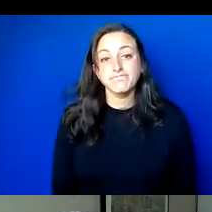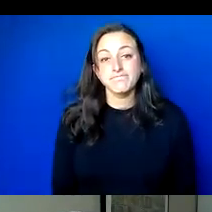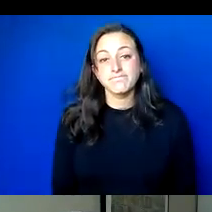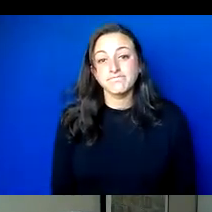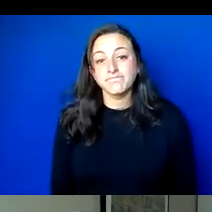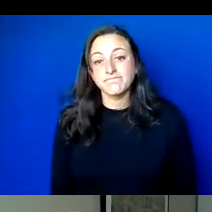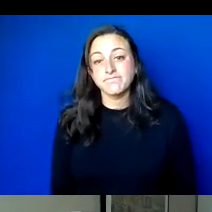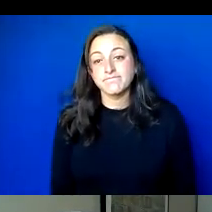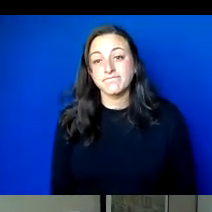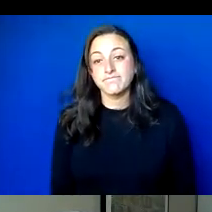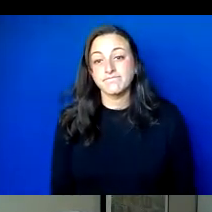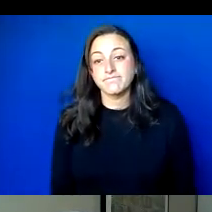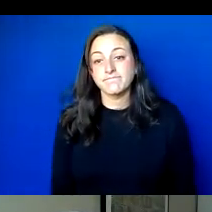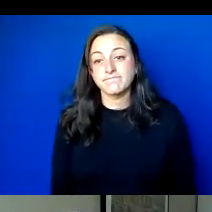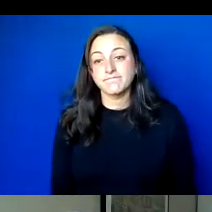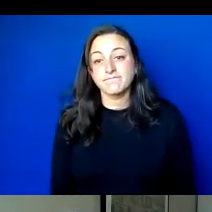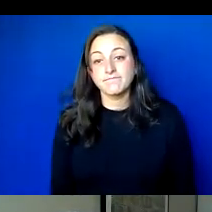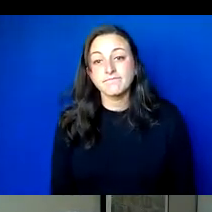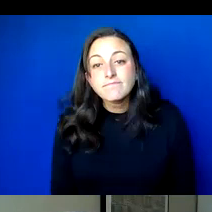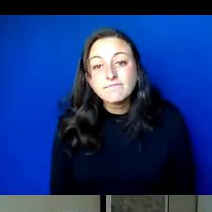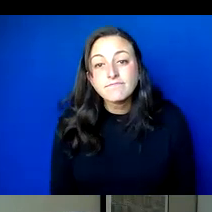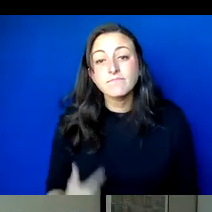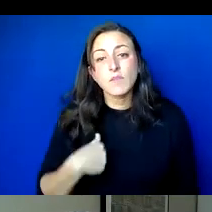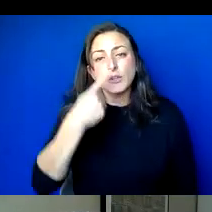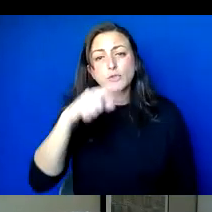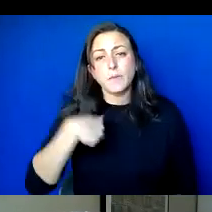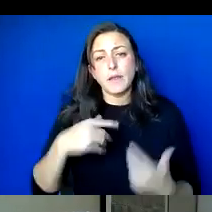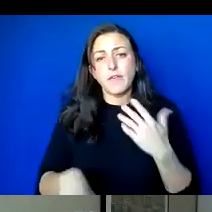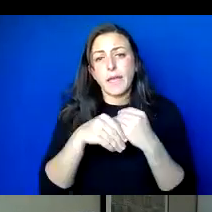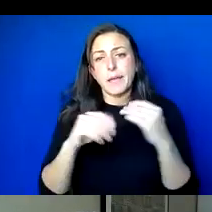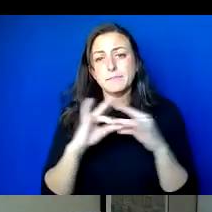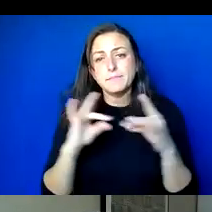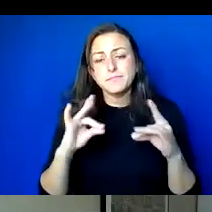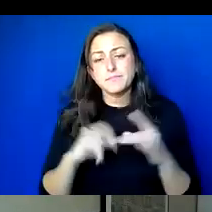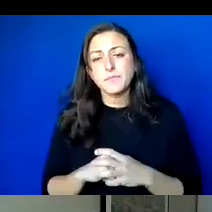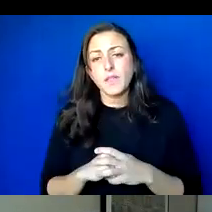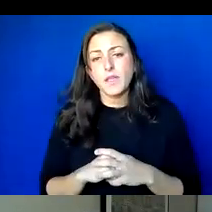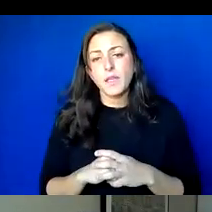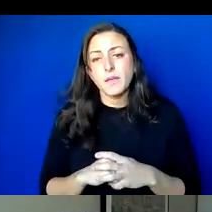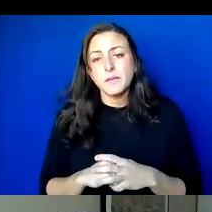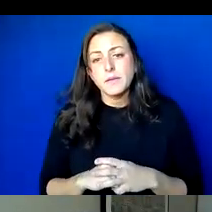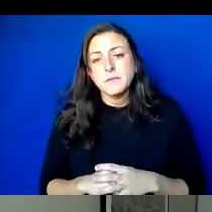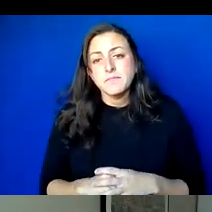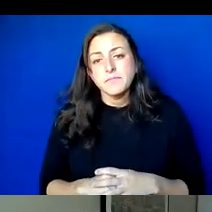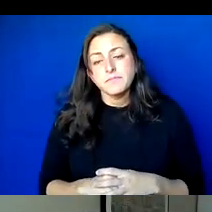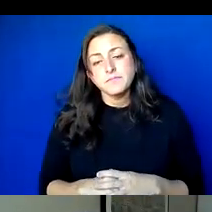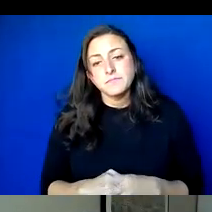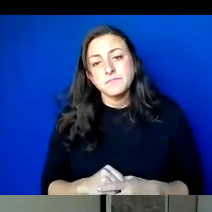Dr. France: I'd add to that, Andrea, I just say that maybe at the high level, there's a two arms